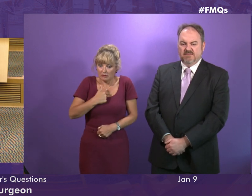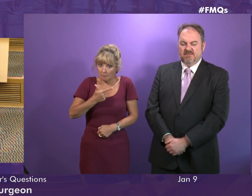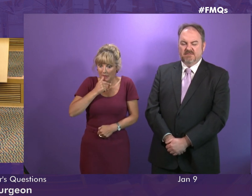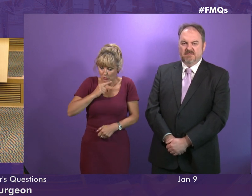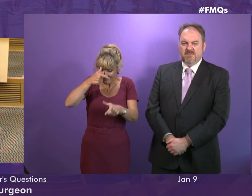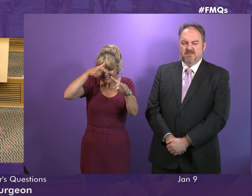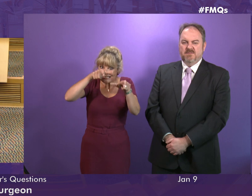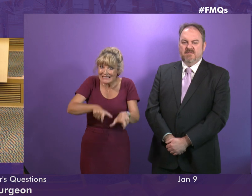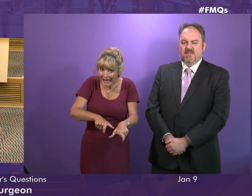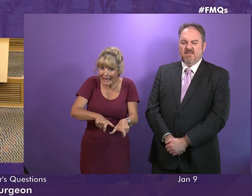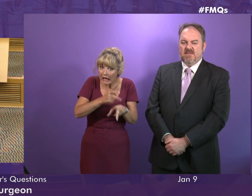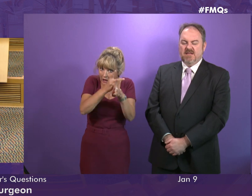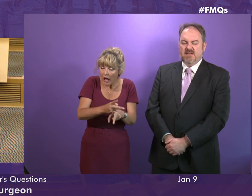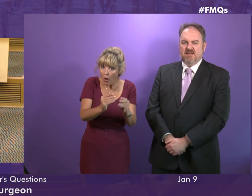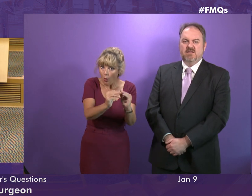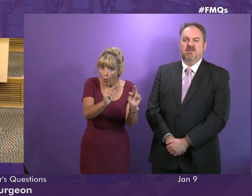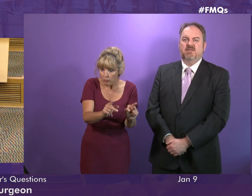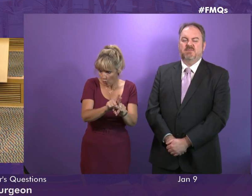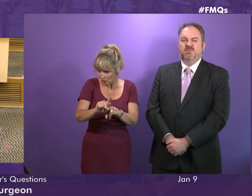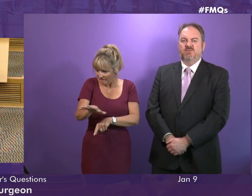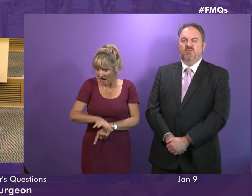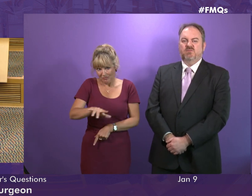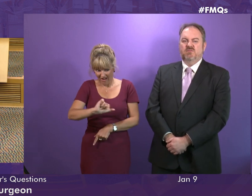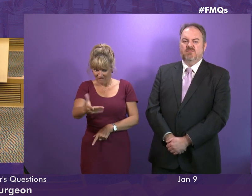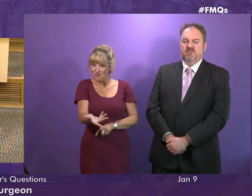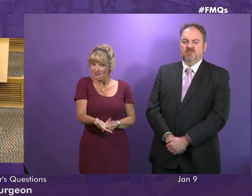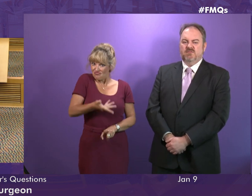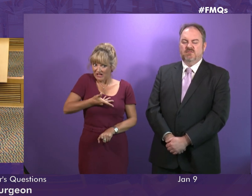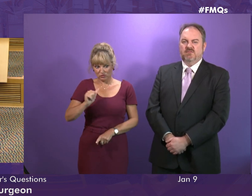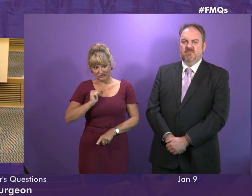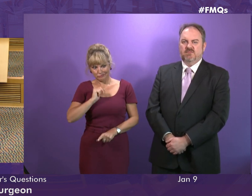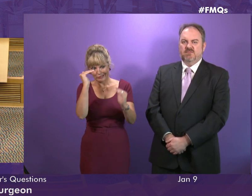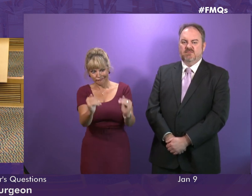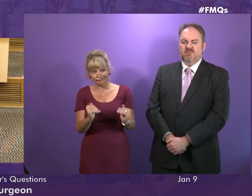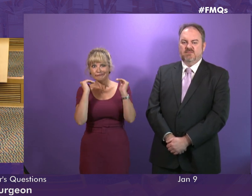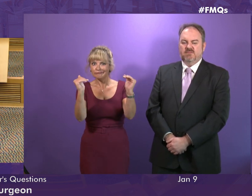their families have an absolute right to expect better standards than those that he has outlined